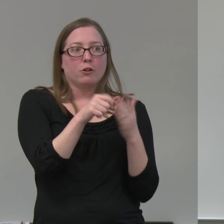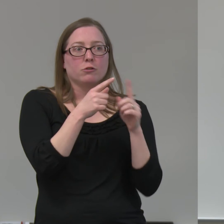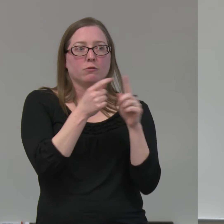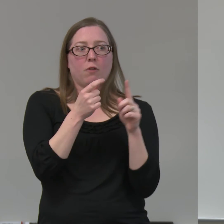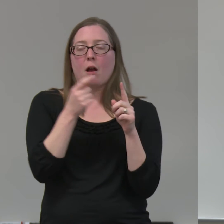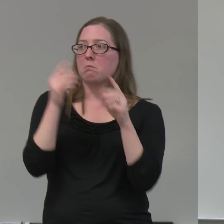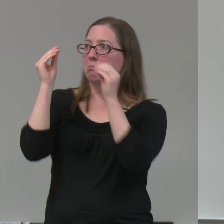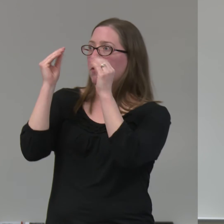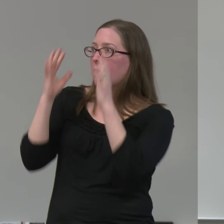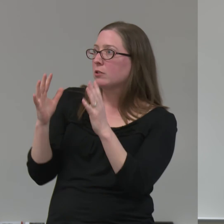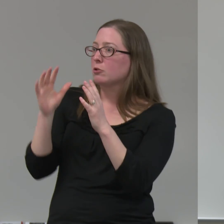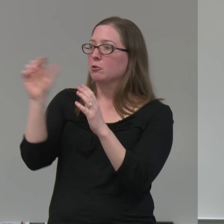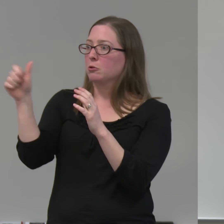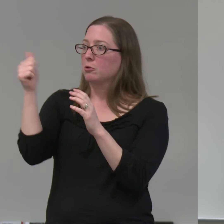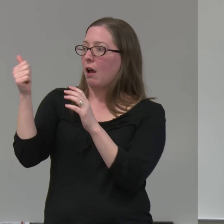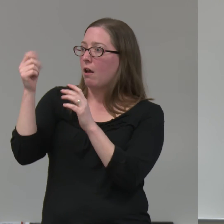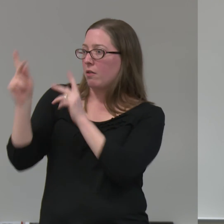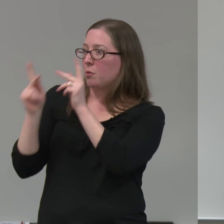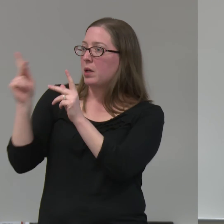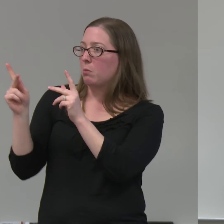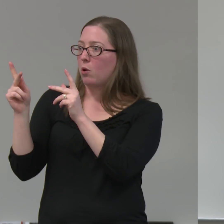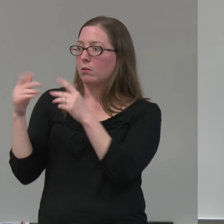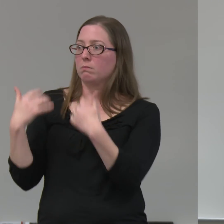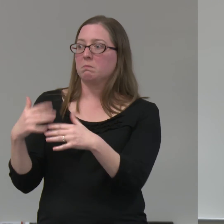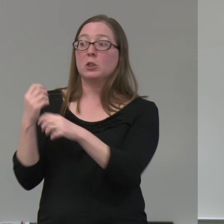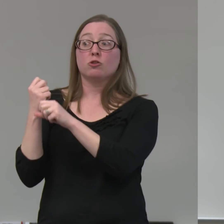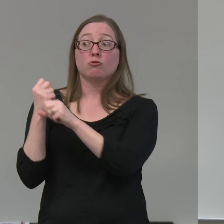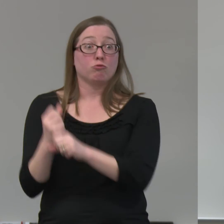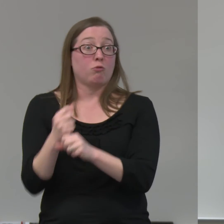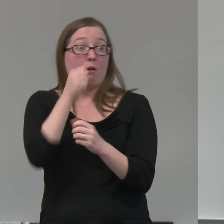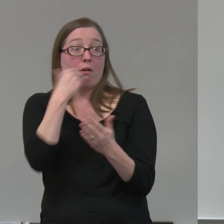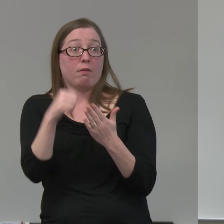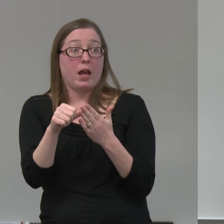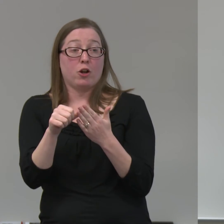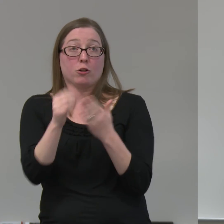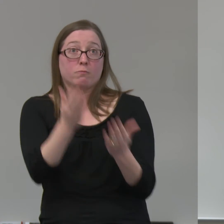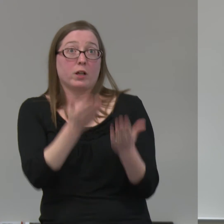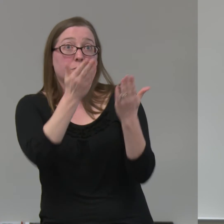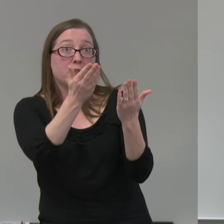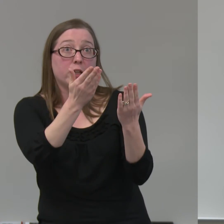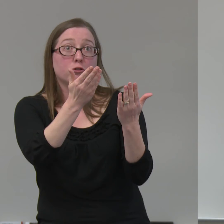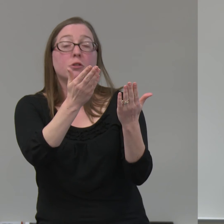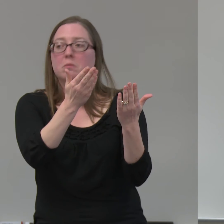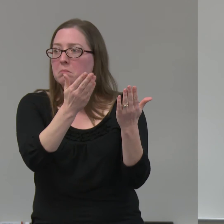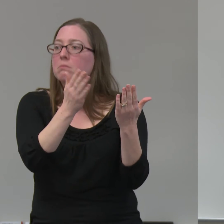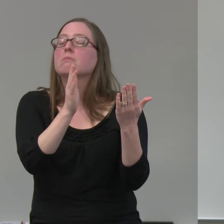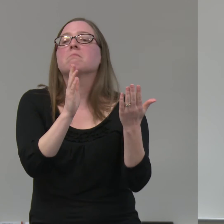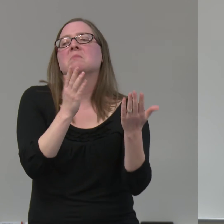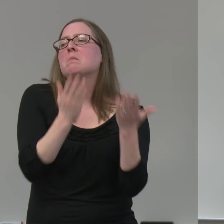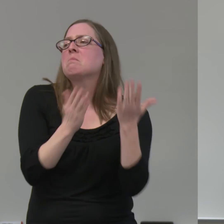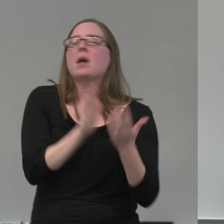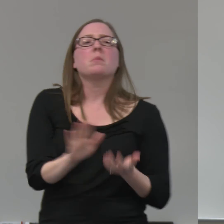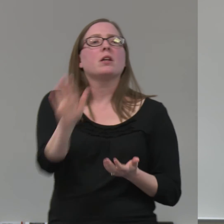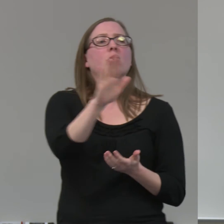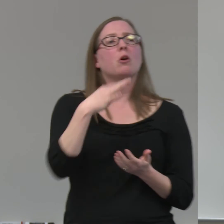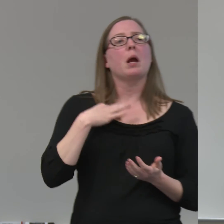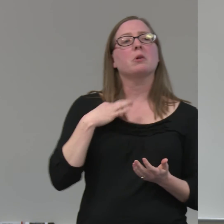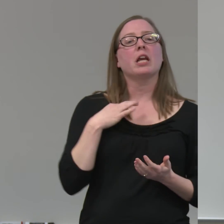strong letters of recommendation can take an application from something that's just very mediocre and like everybody else's